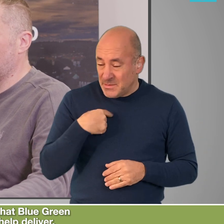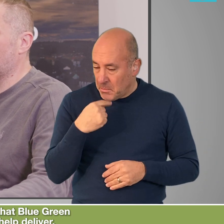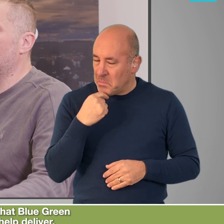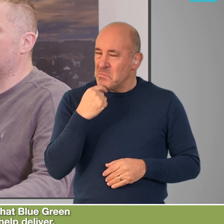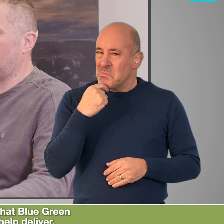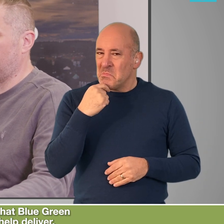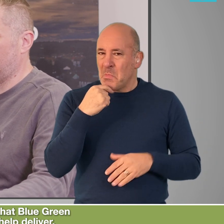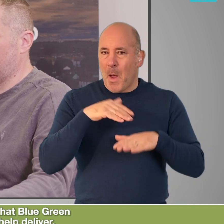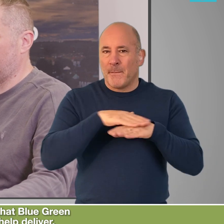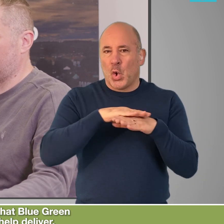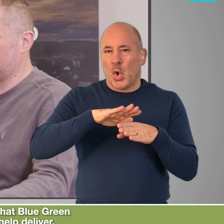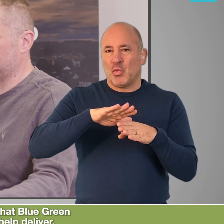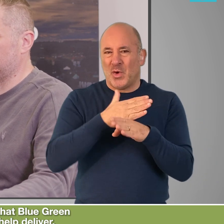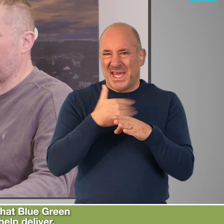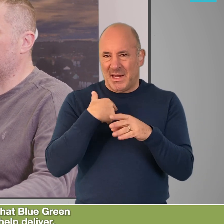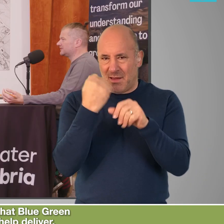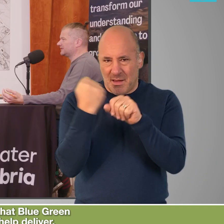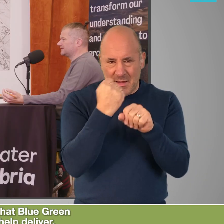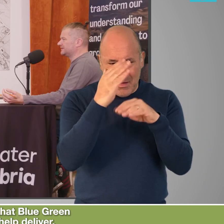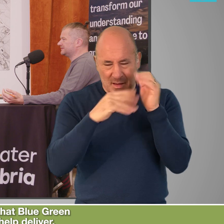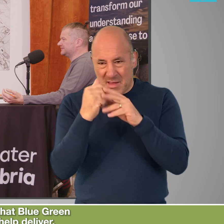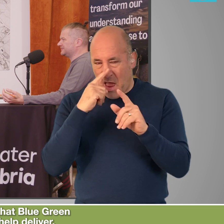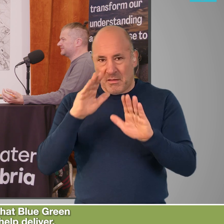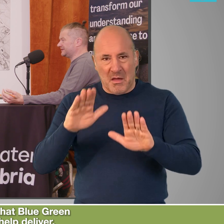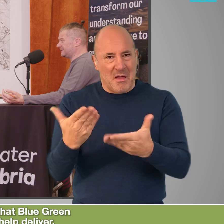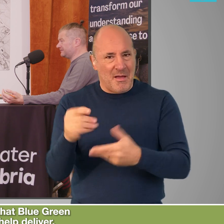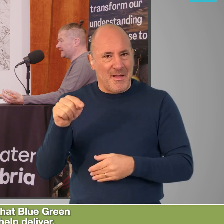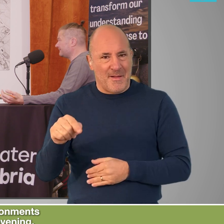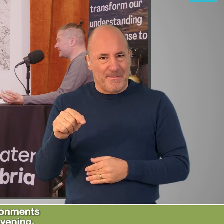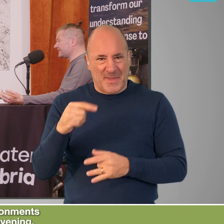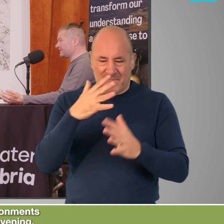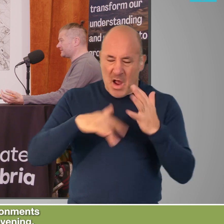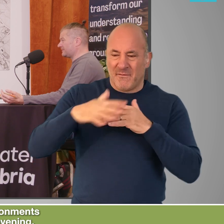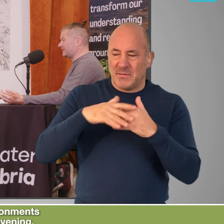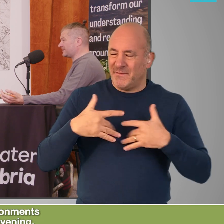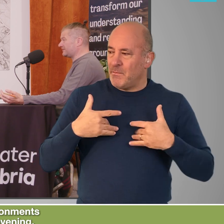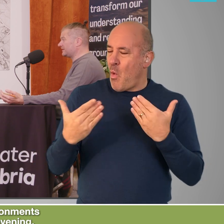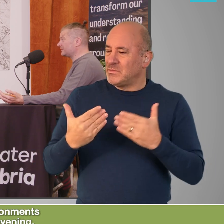that's another element that Blue Green infrastructure could help deliver, make these environments feel safe on an evening.